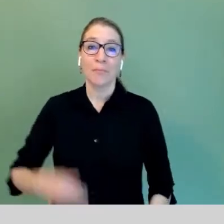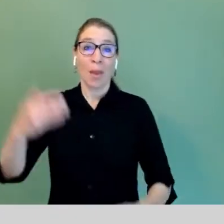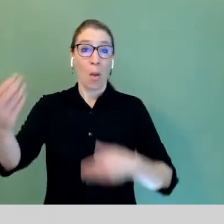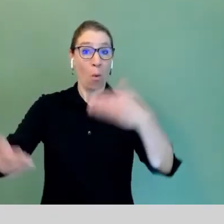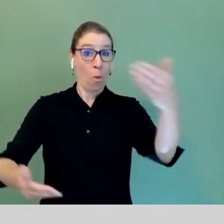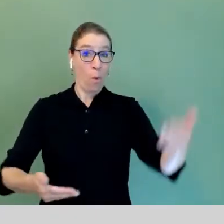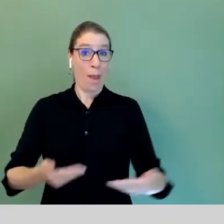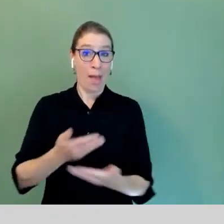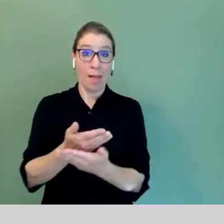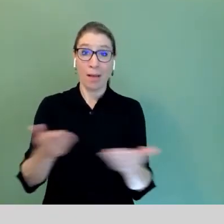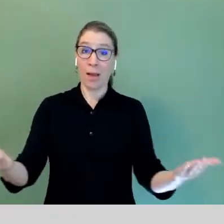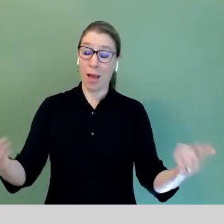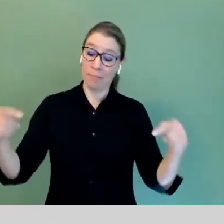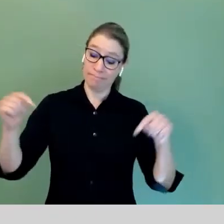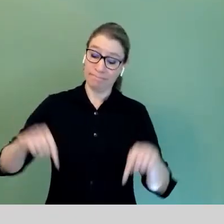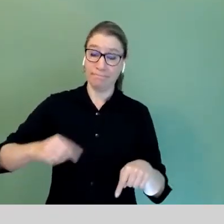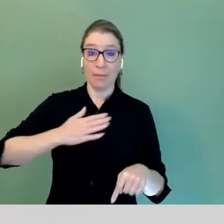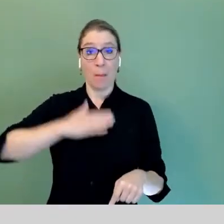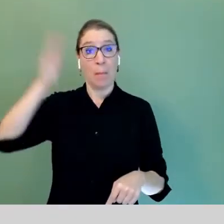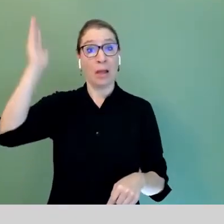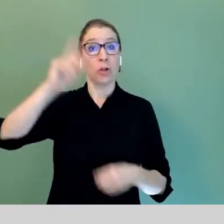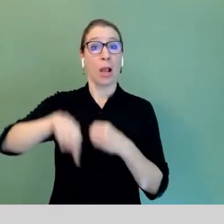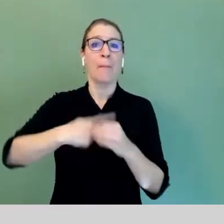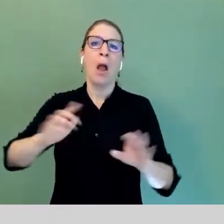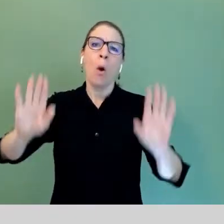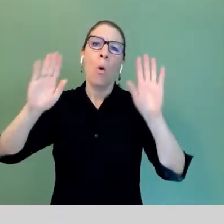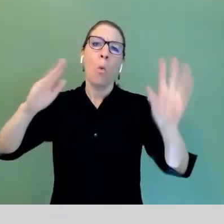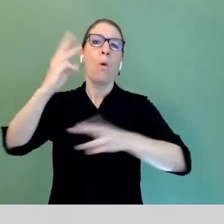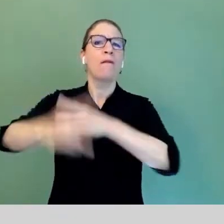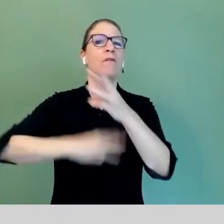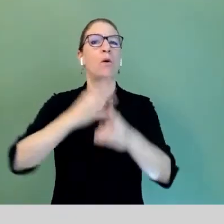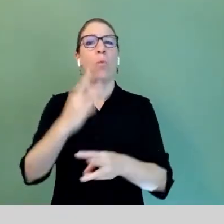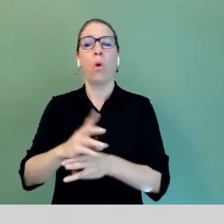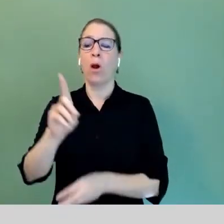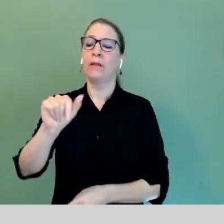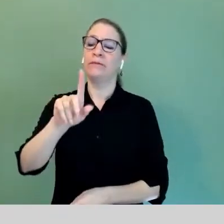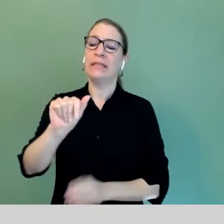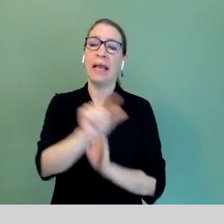[Sam] Welcome, welcome, welcome to my talk about the wonderful world of data quality tools